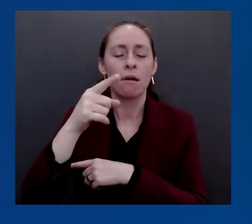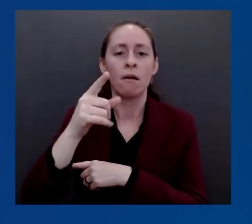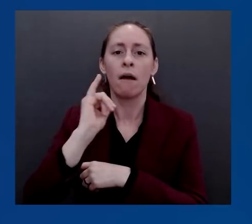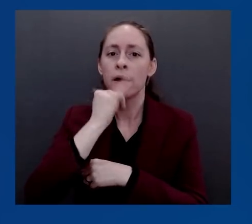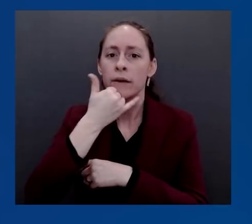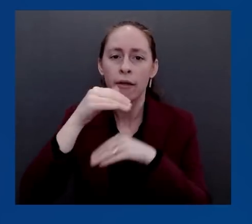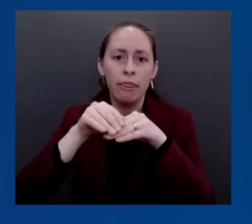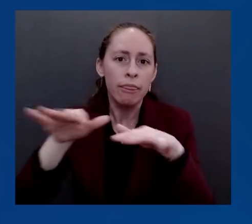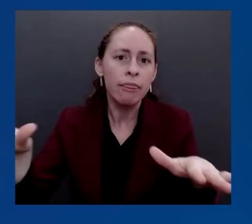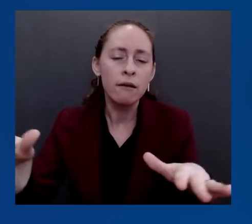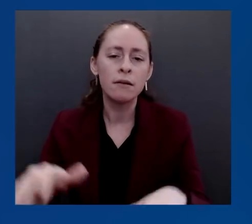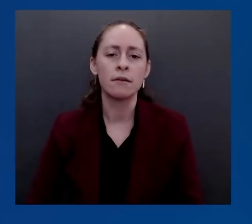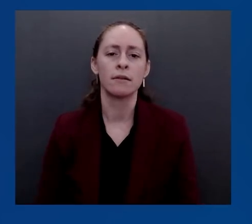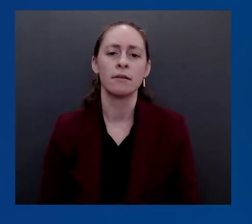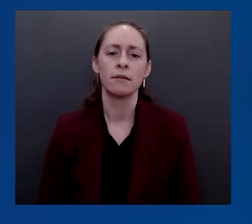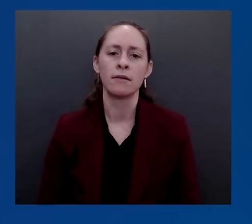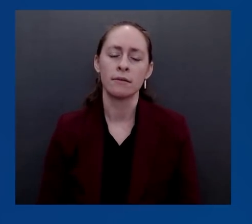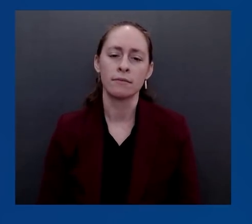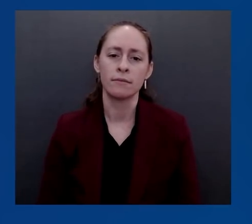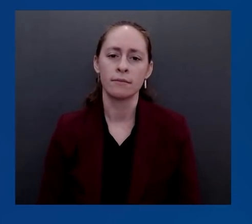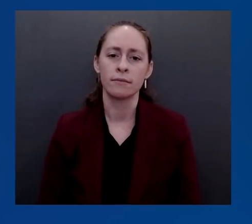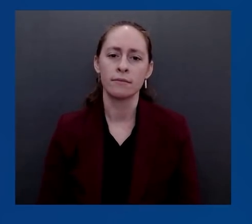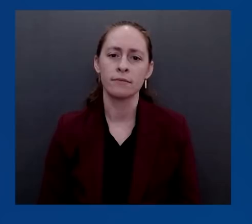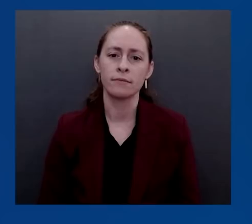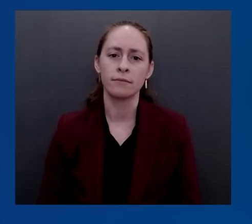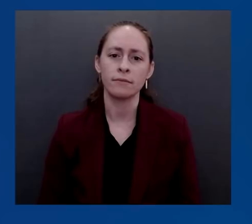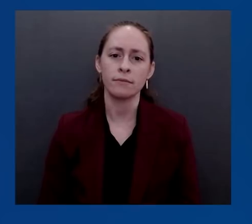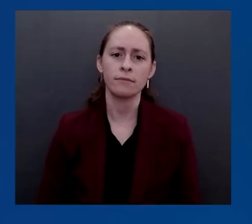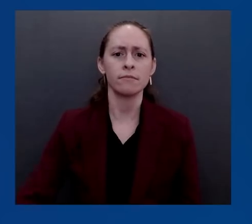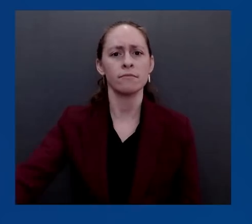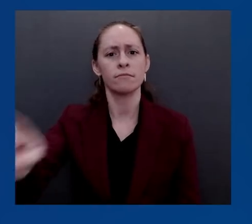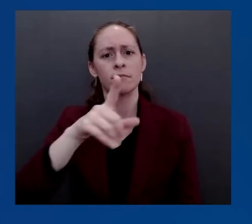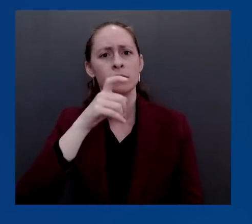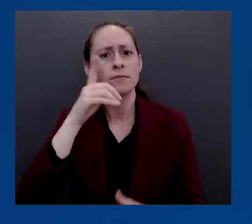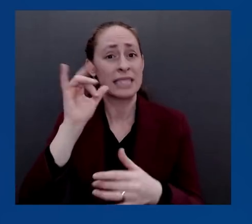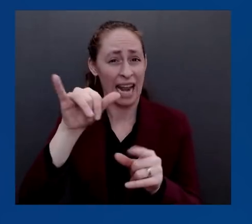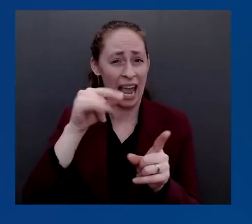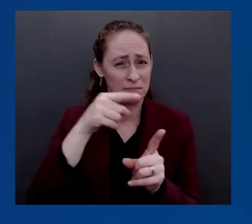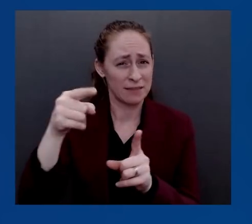And I think as we have fewer and fewer cases, people will become more comfortable